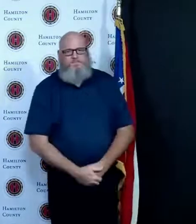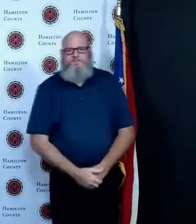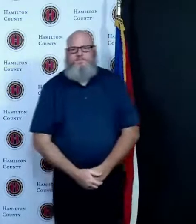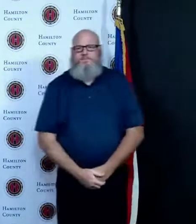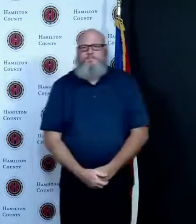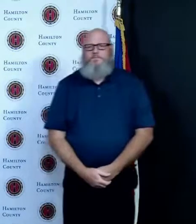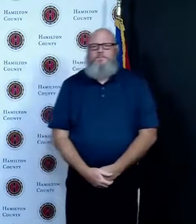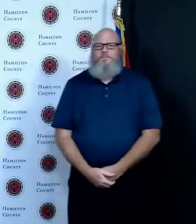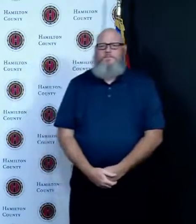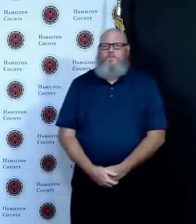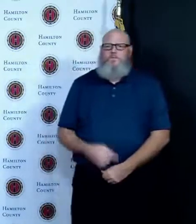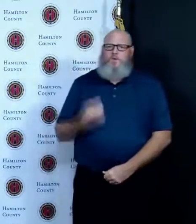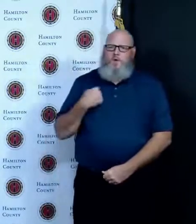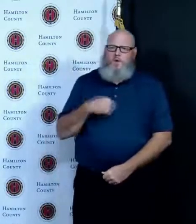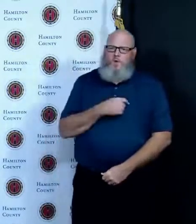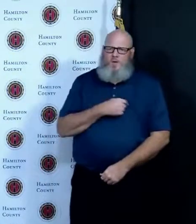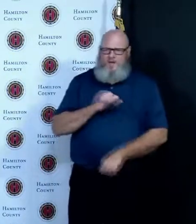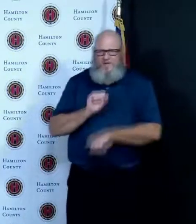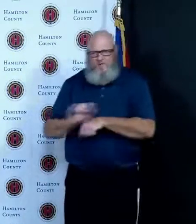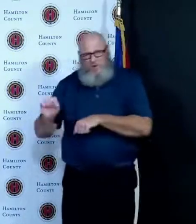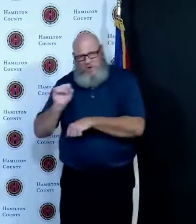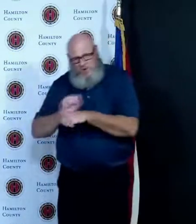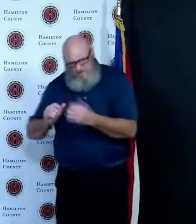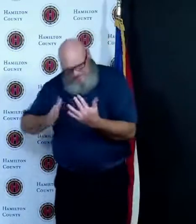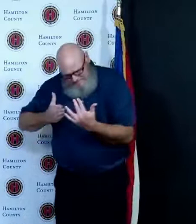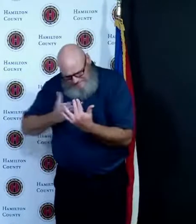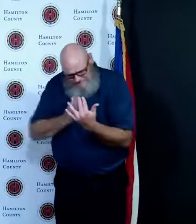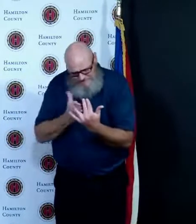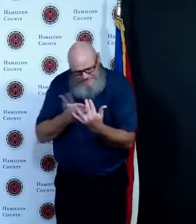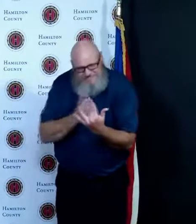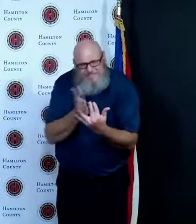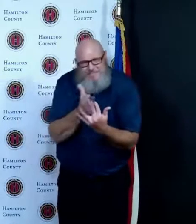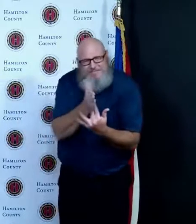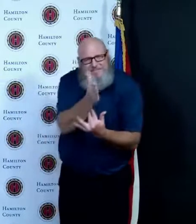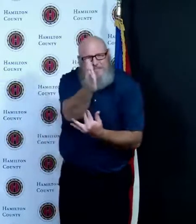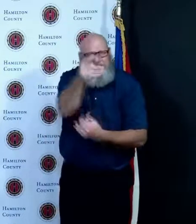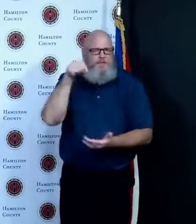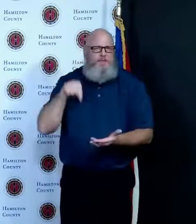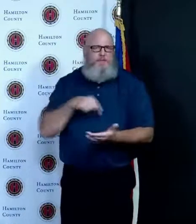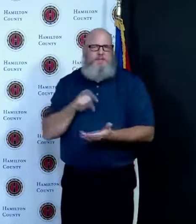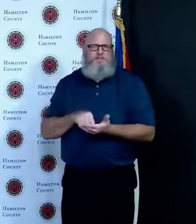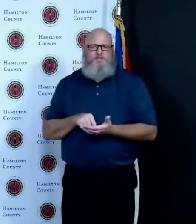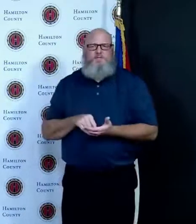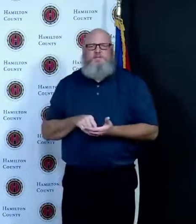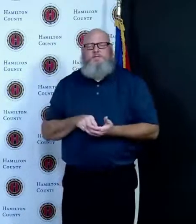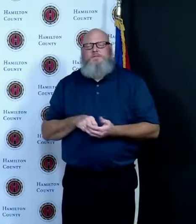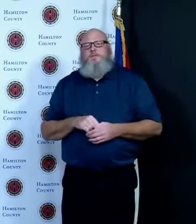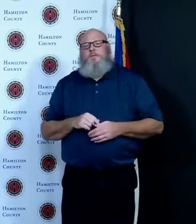and as we get the vaccine out to those most vulnerable in our community we do have the tools